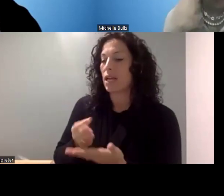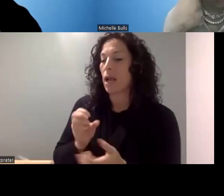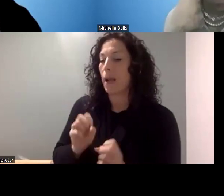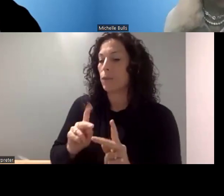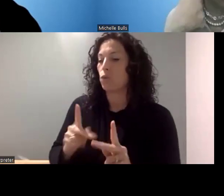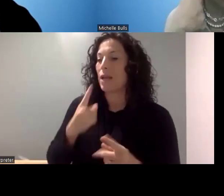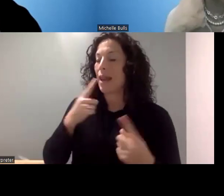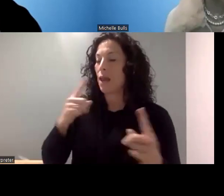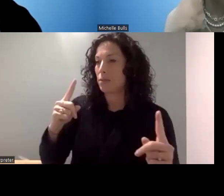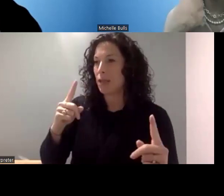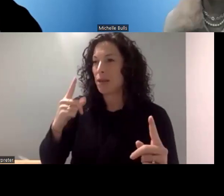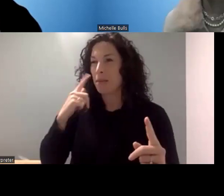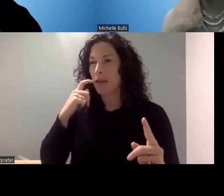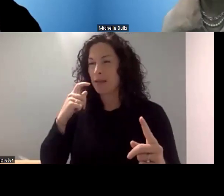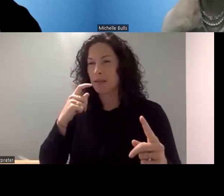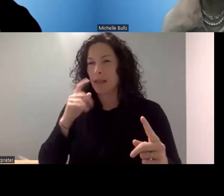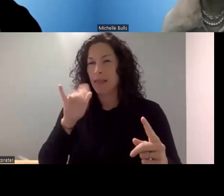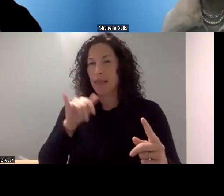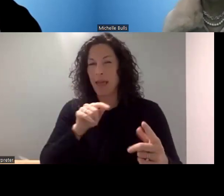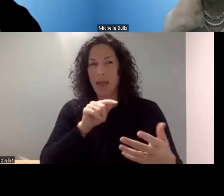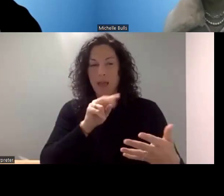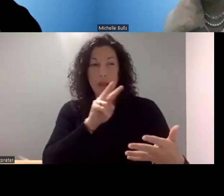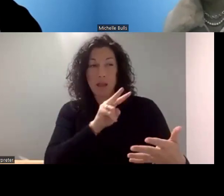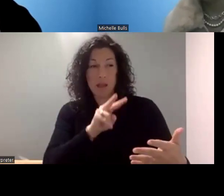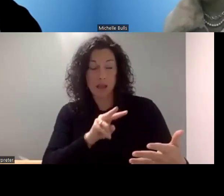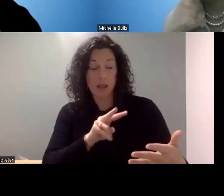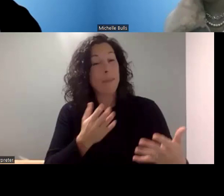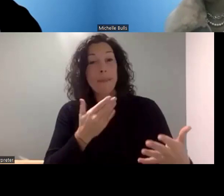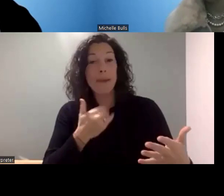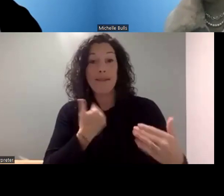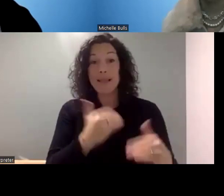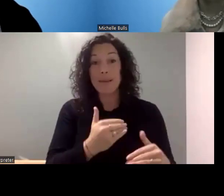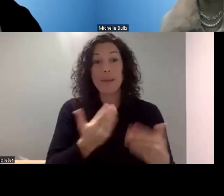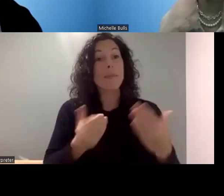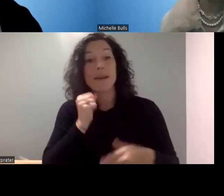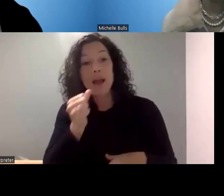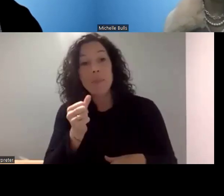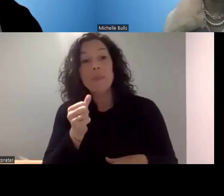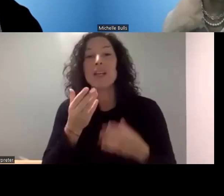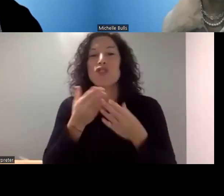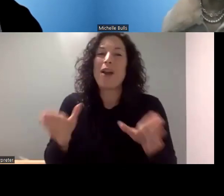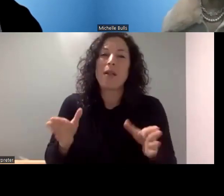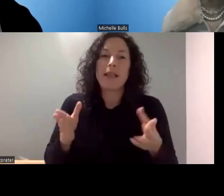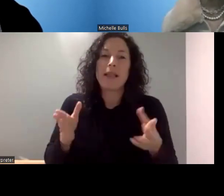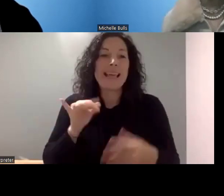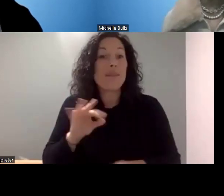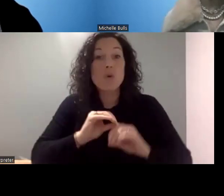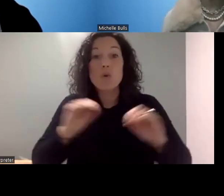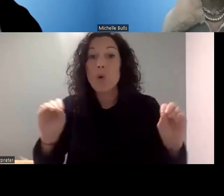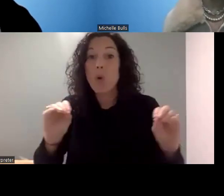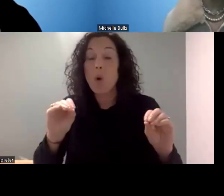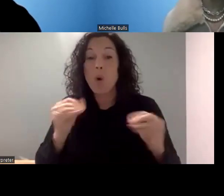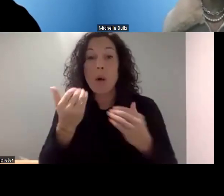because that may have a limit. It may not have a limit. But generally speaking, if there is no limit on the FOA,